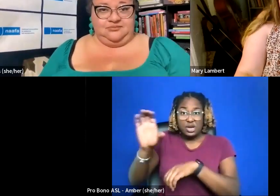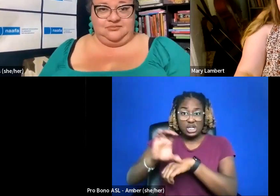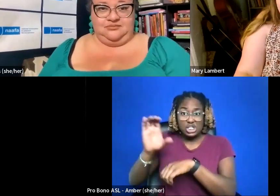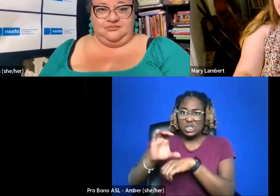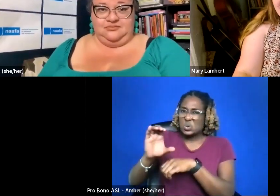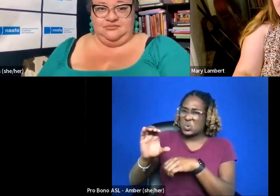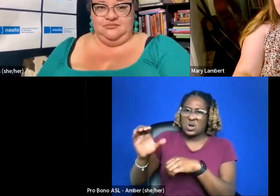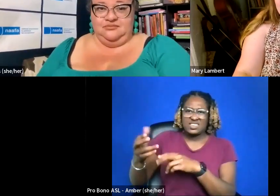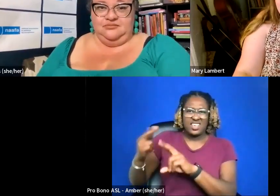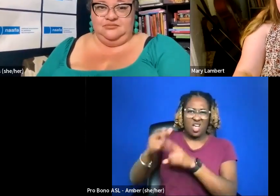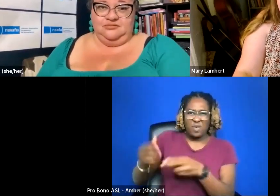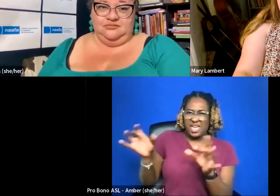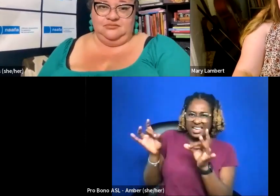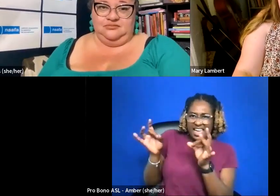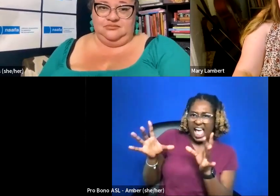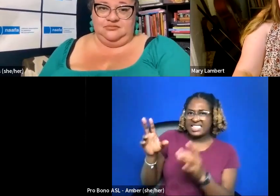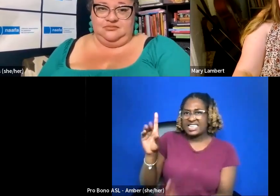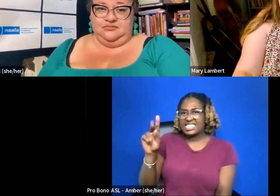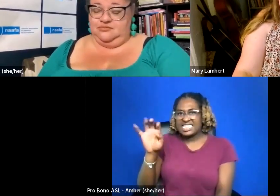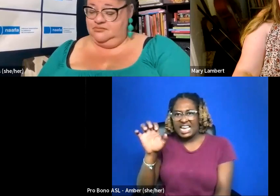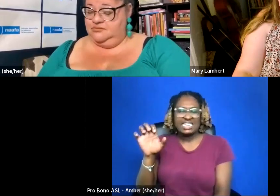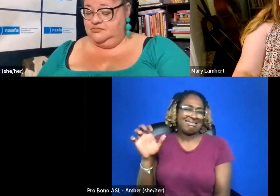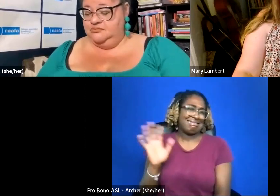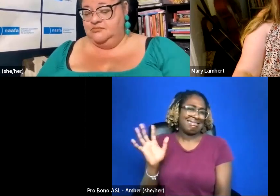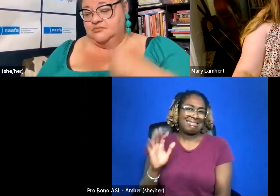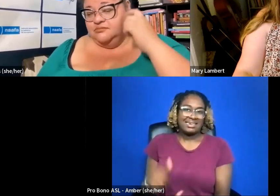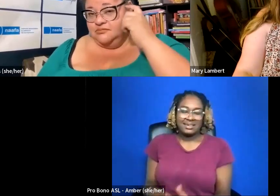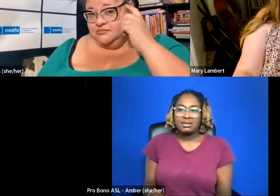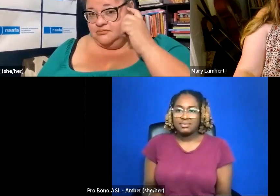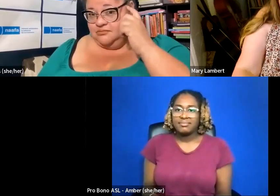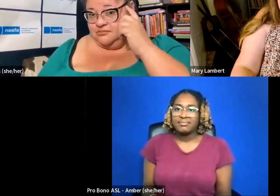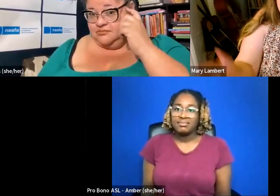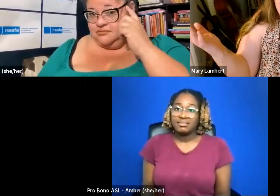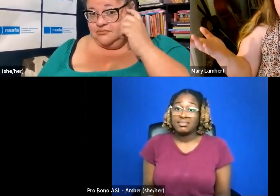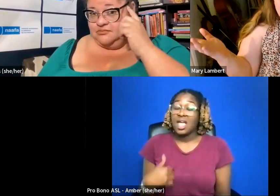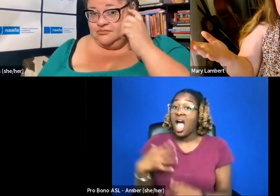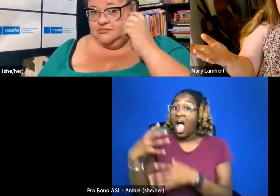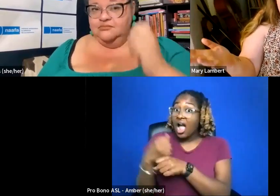And, you know, it was I, I mean, I got a will, you know,